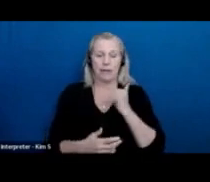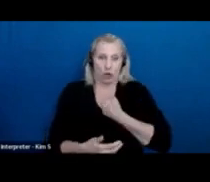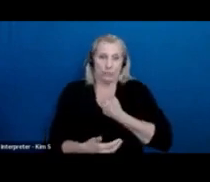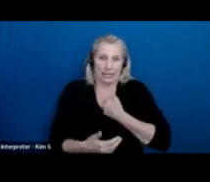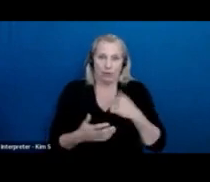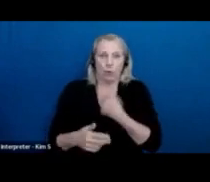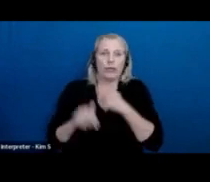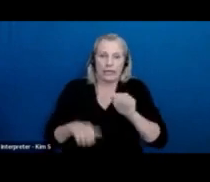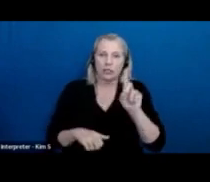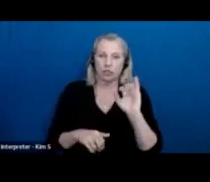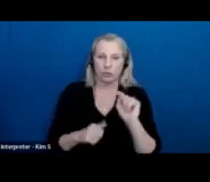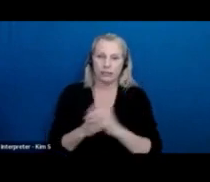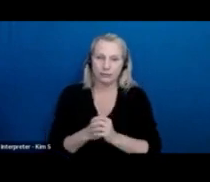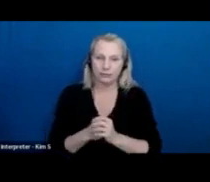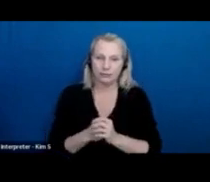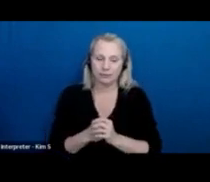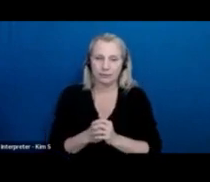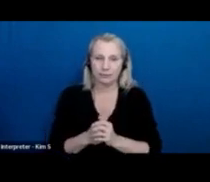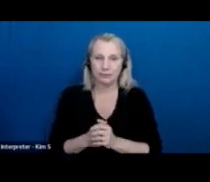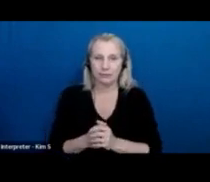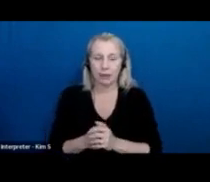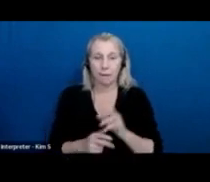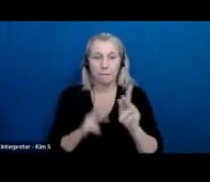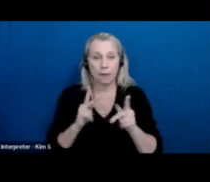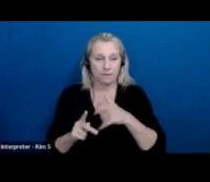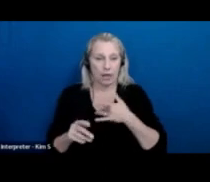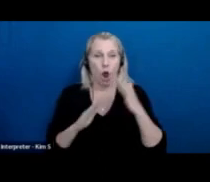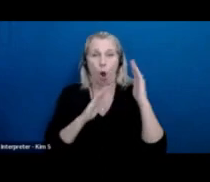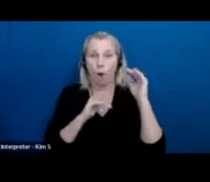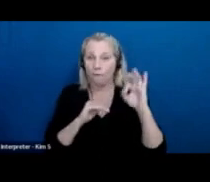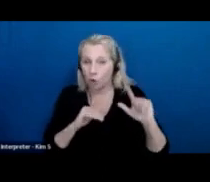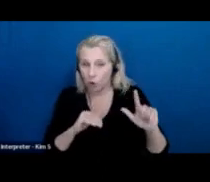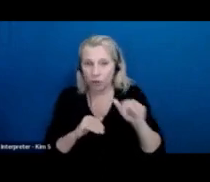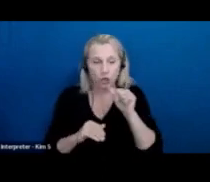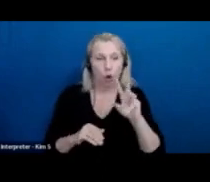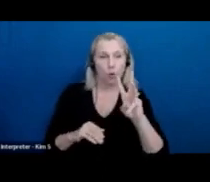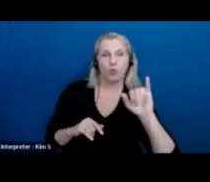do this, so hopeful people don't just wish things into existence.